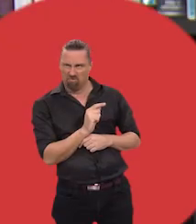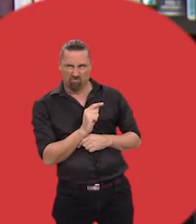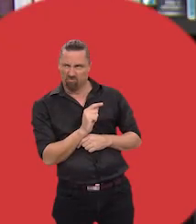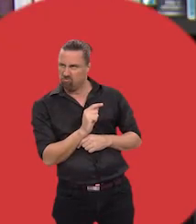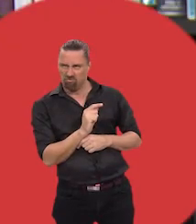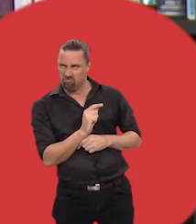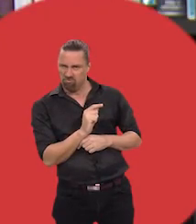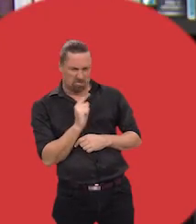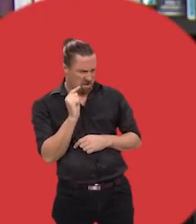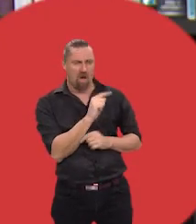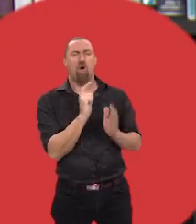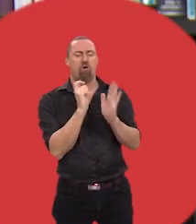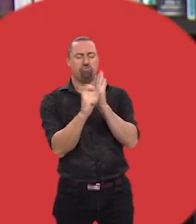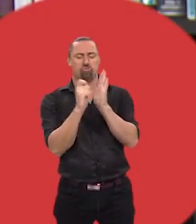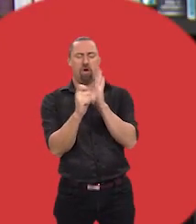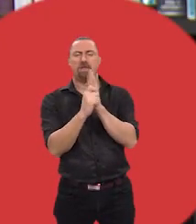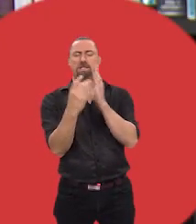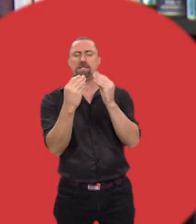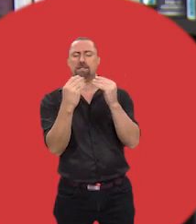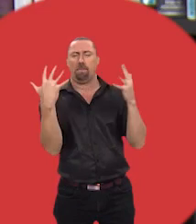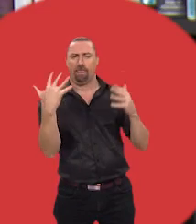It was writing for sure on the scribbly gum.